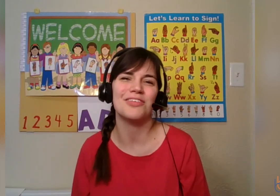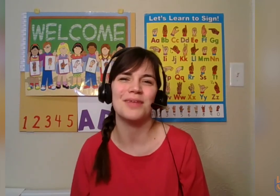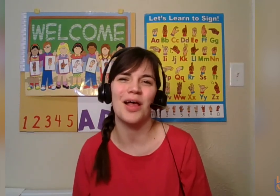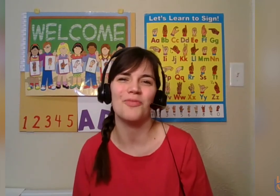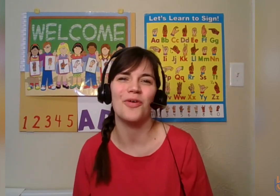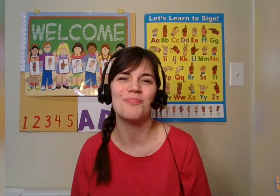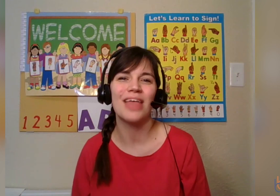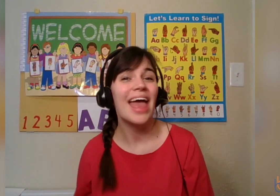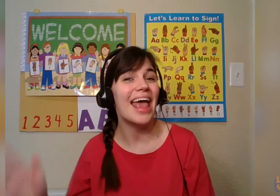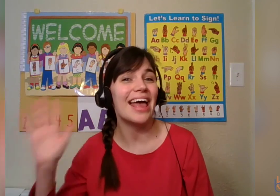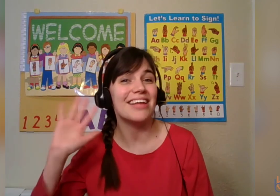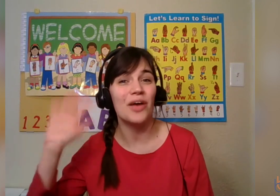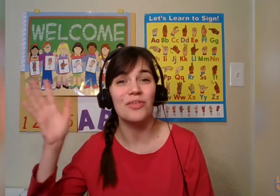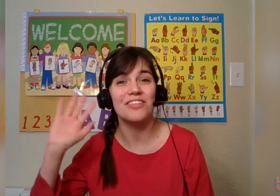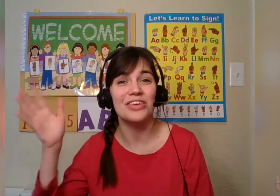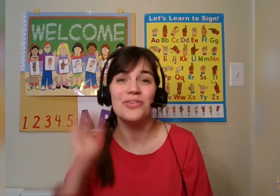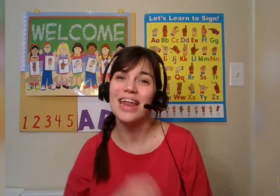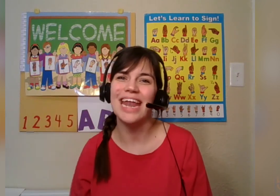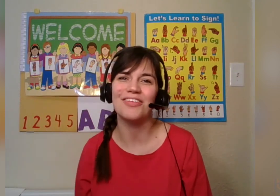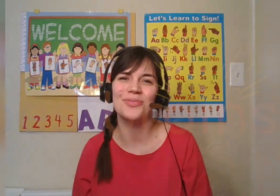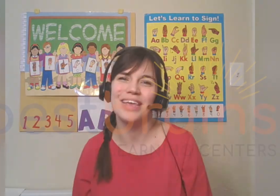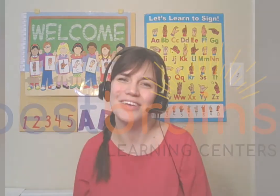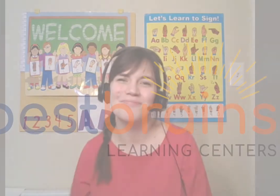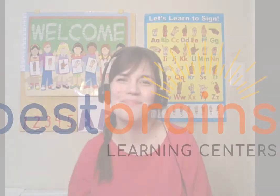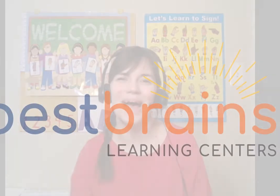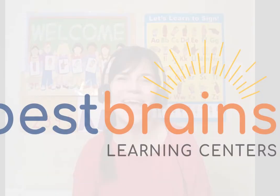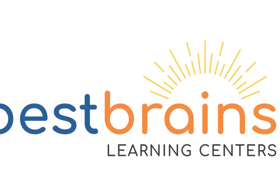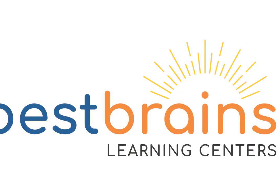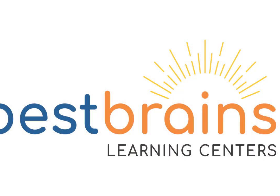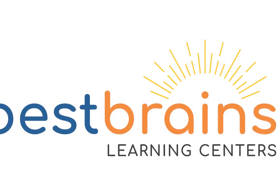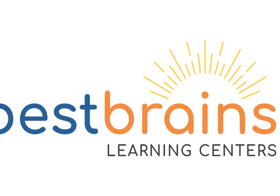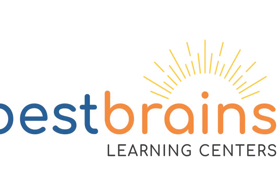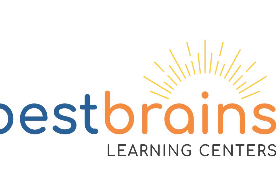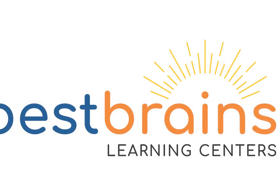been helpful and I will see you next week. Bye!